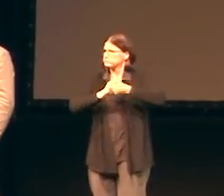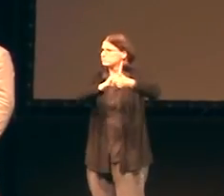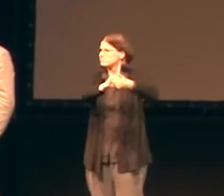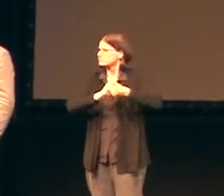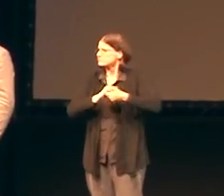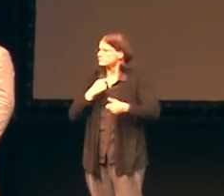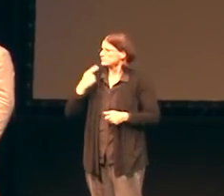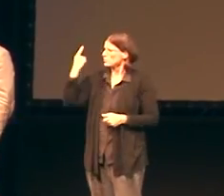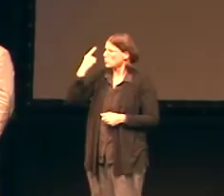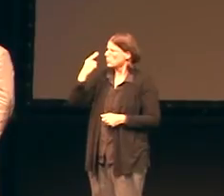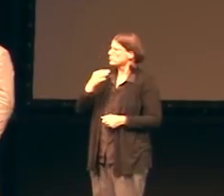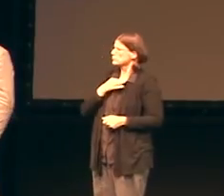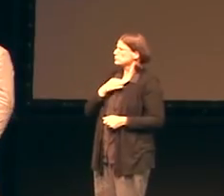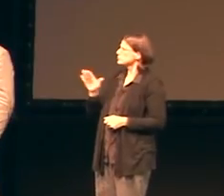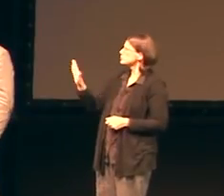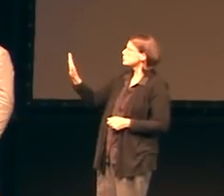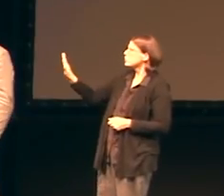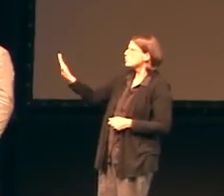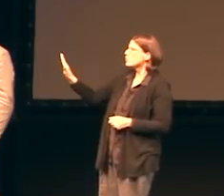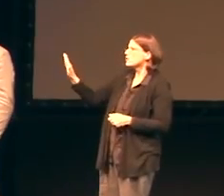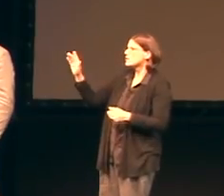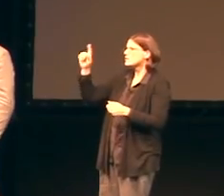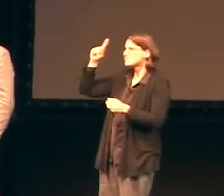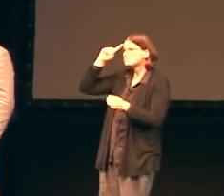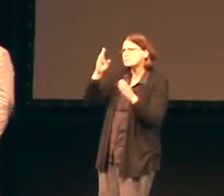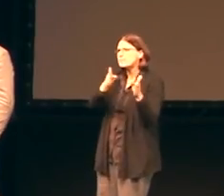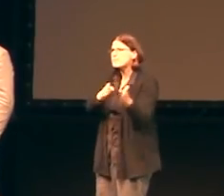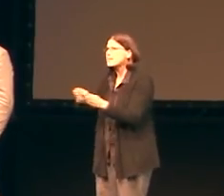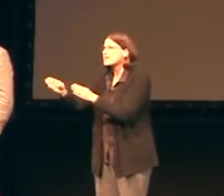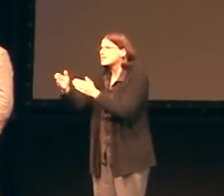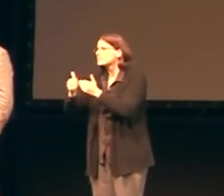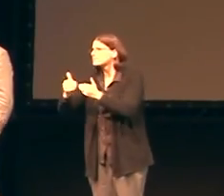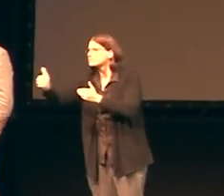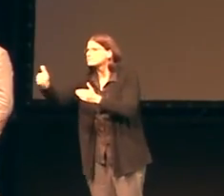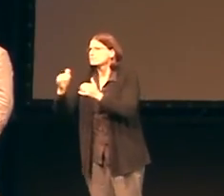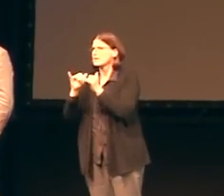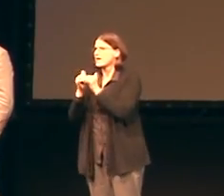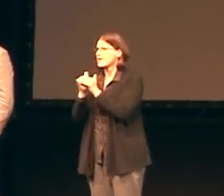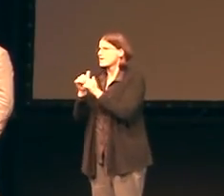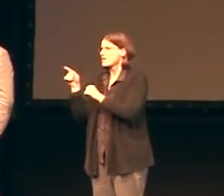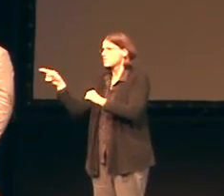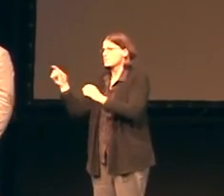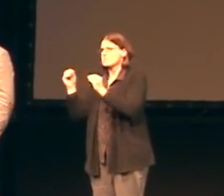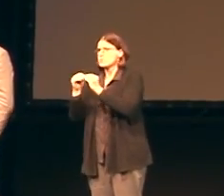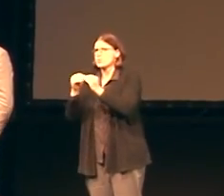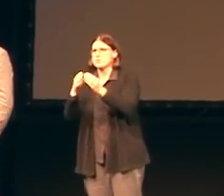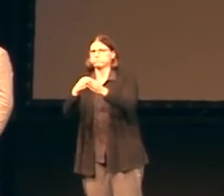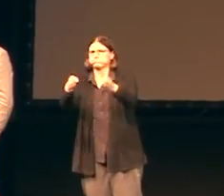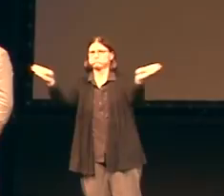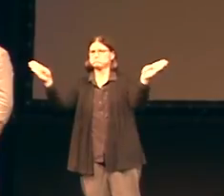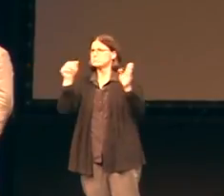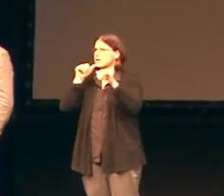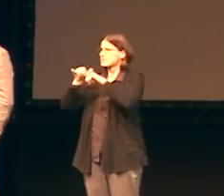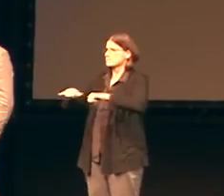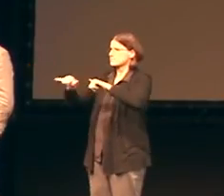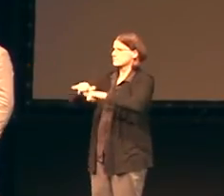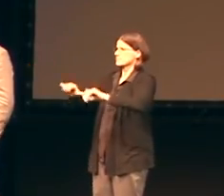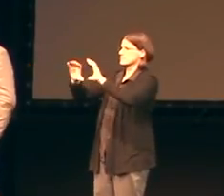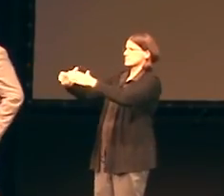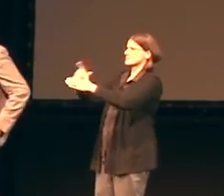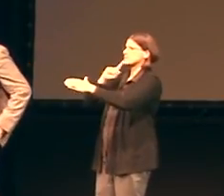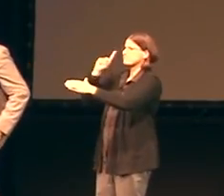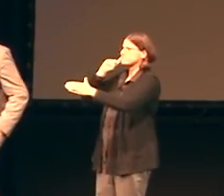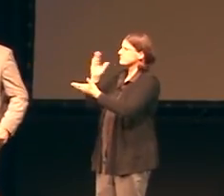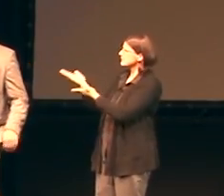So, I guess I'm just curious, what kind of strategy do you think that could be used to